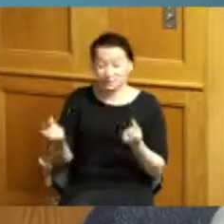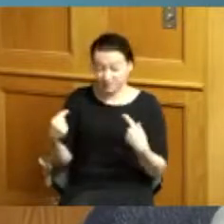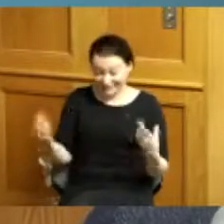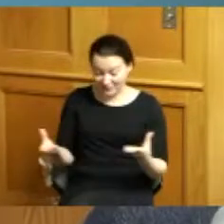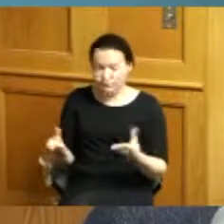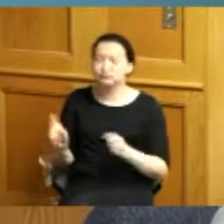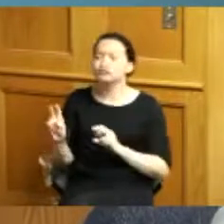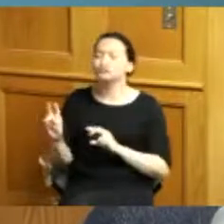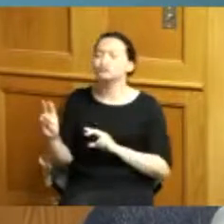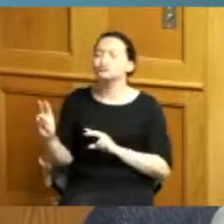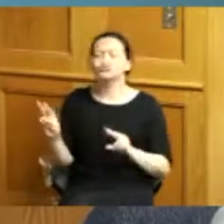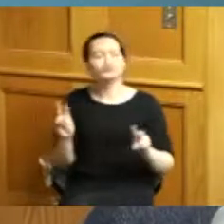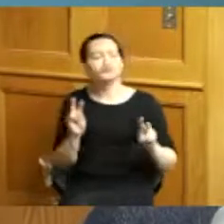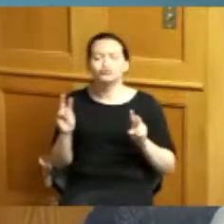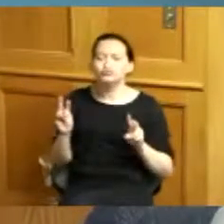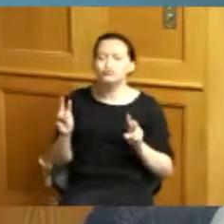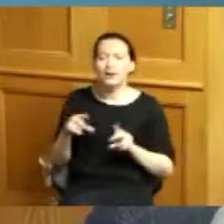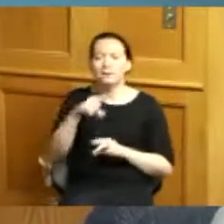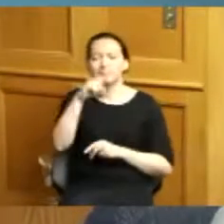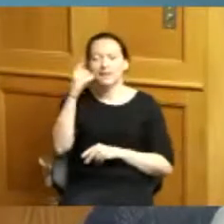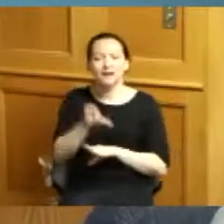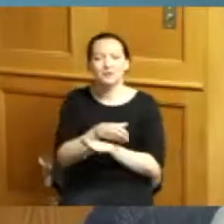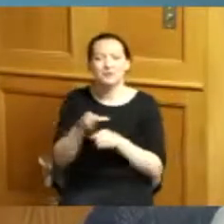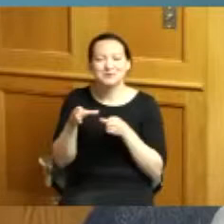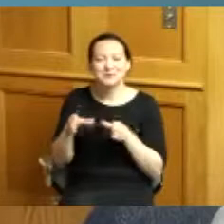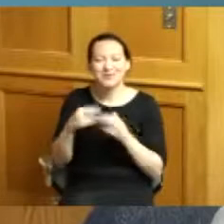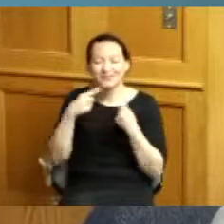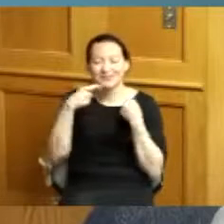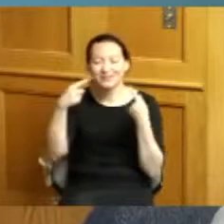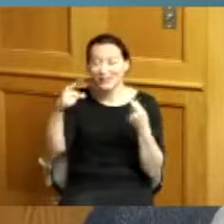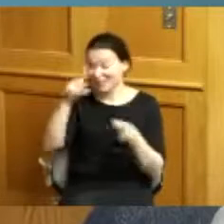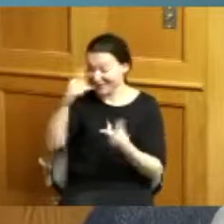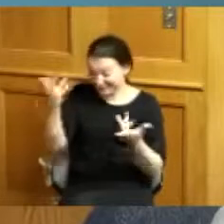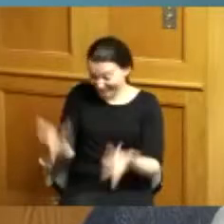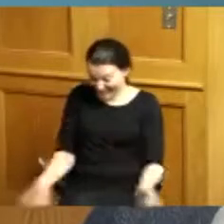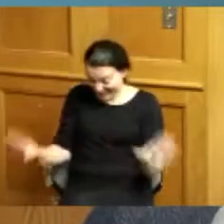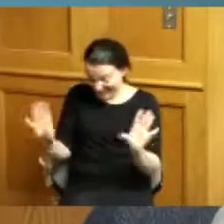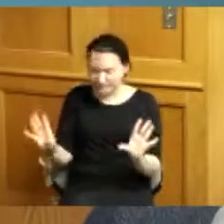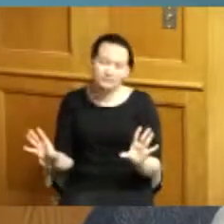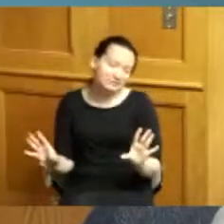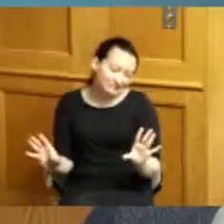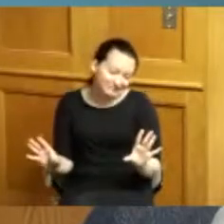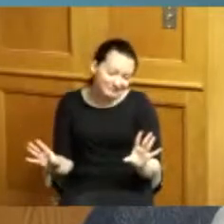were looking for the black music Walk of Fame they thought it was done already and I said well get